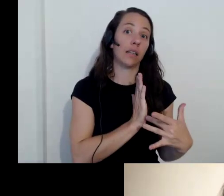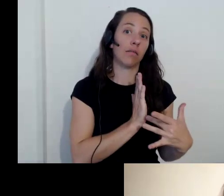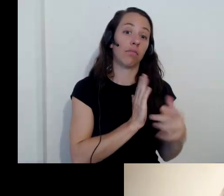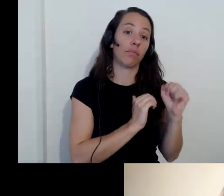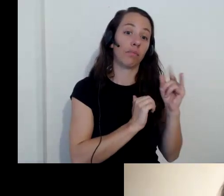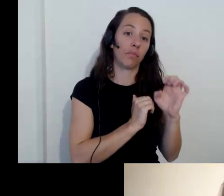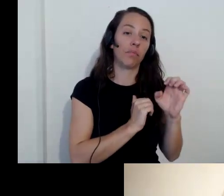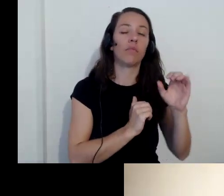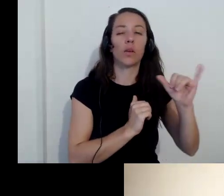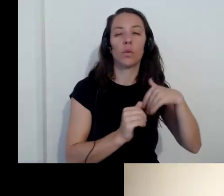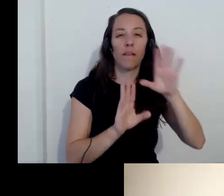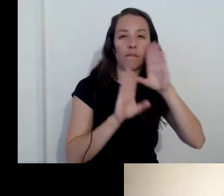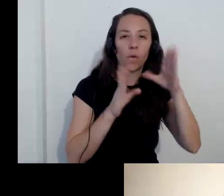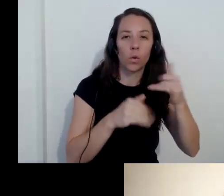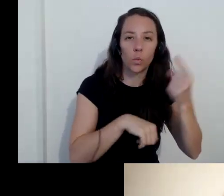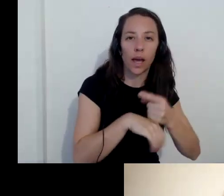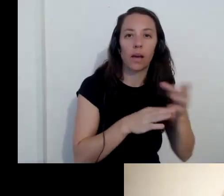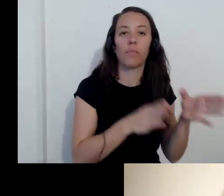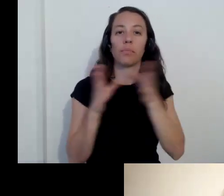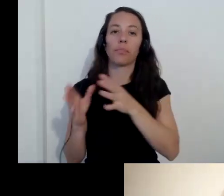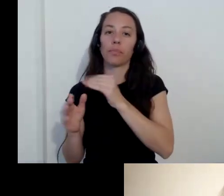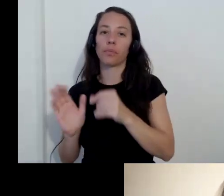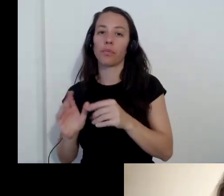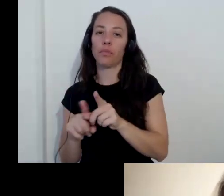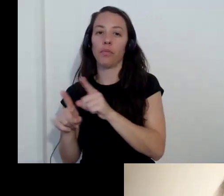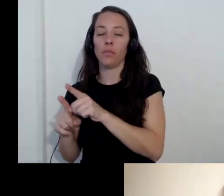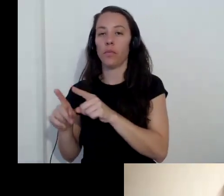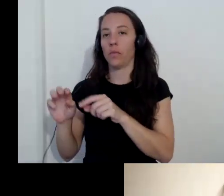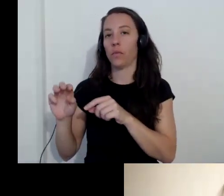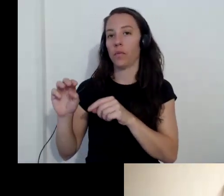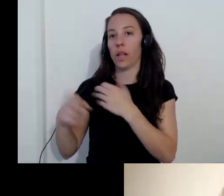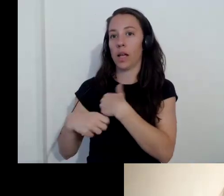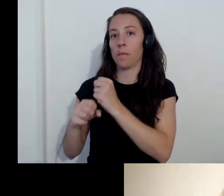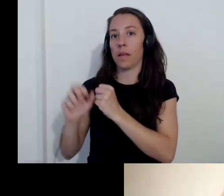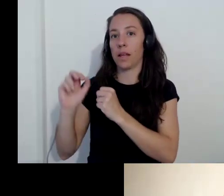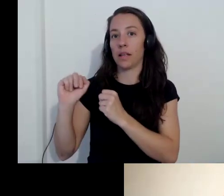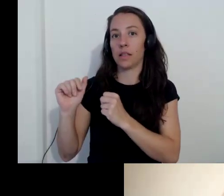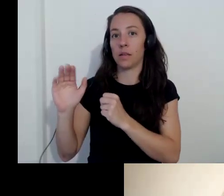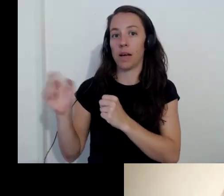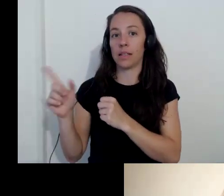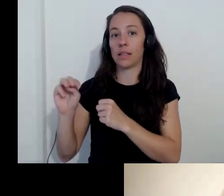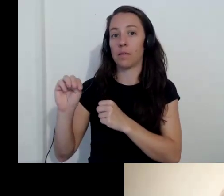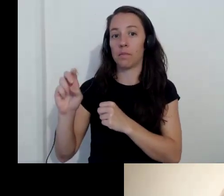And we also have Making Space media. Making Space media is an unscripted production